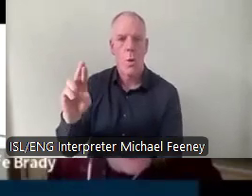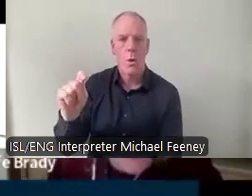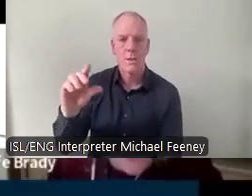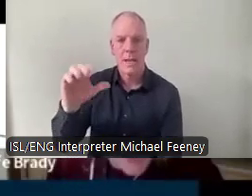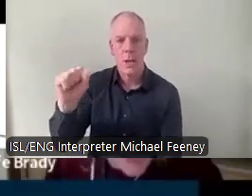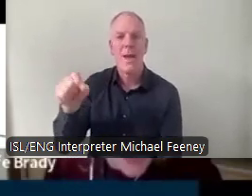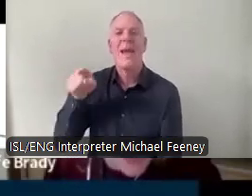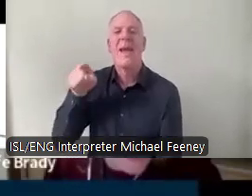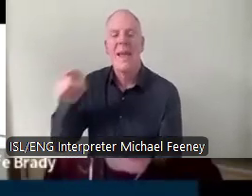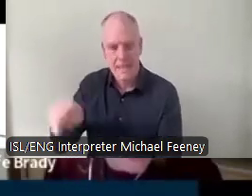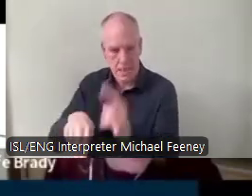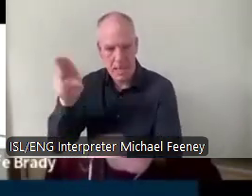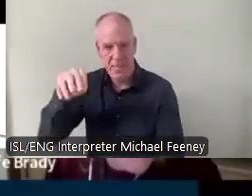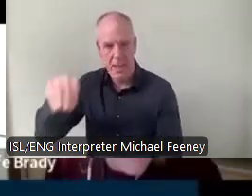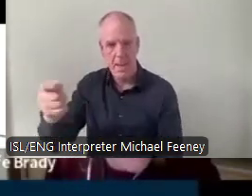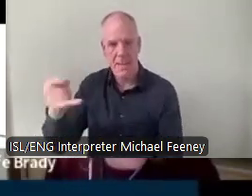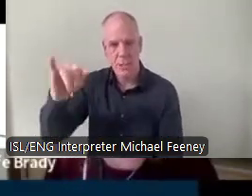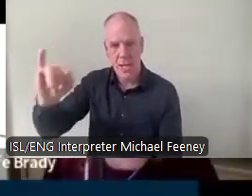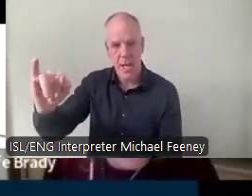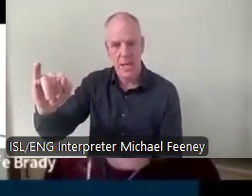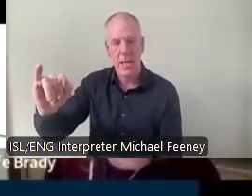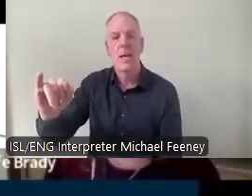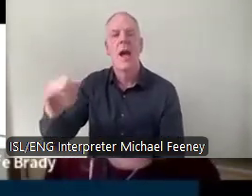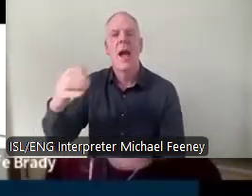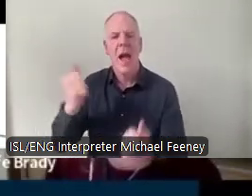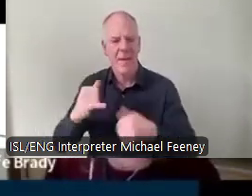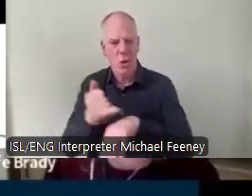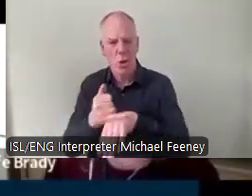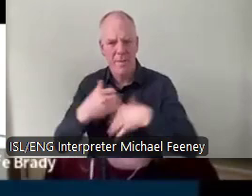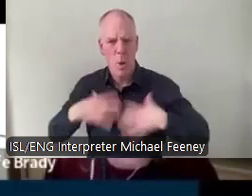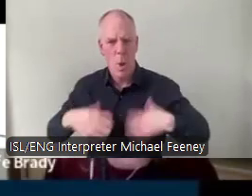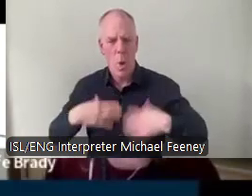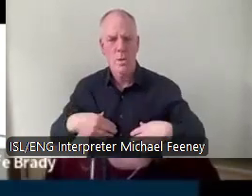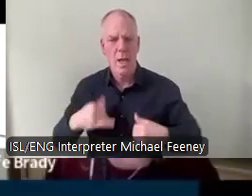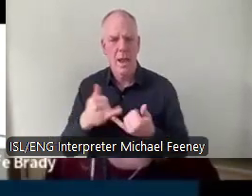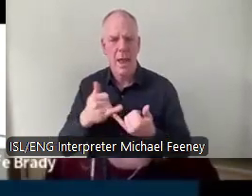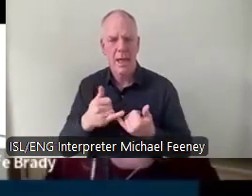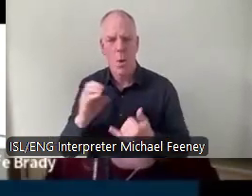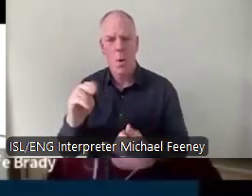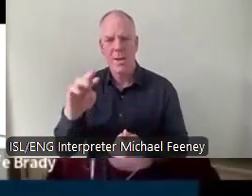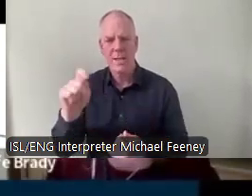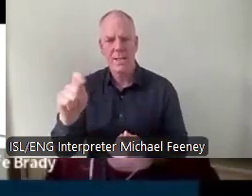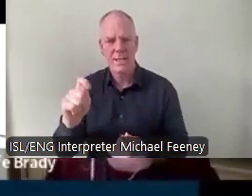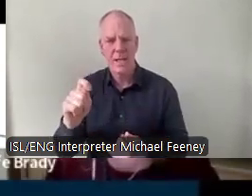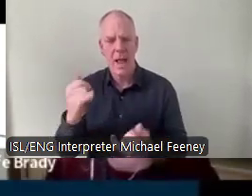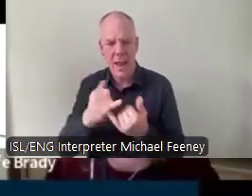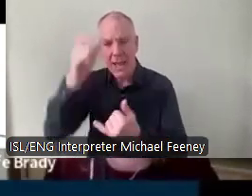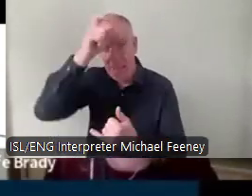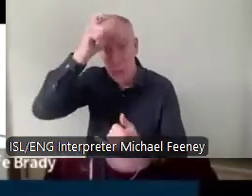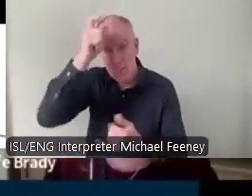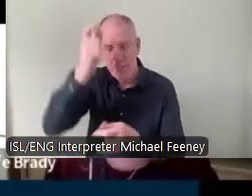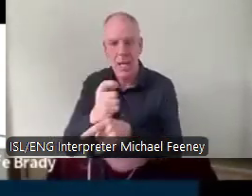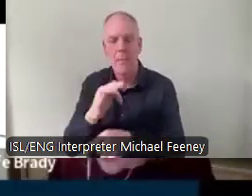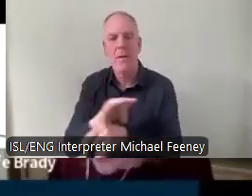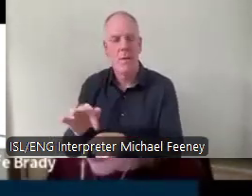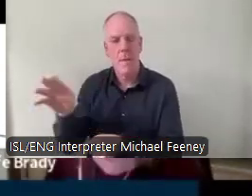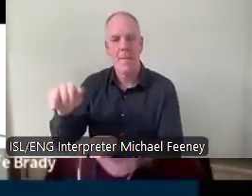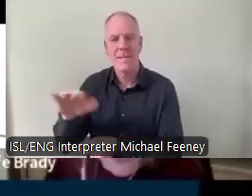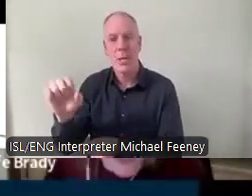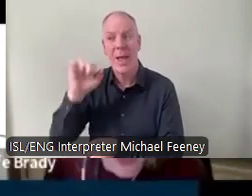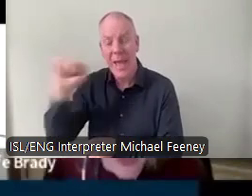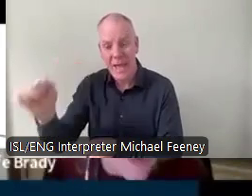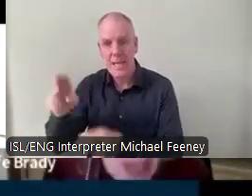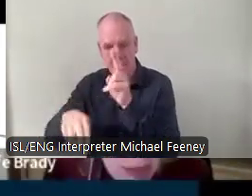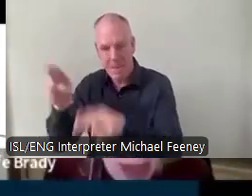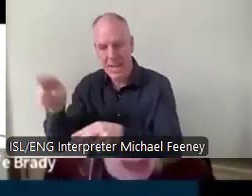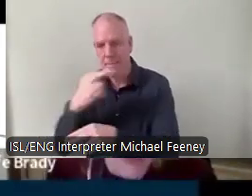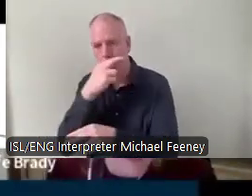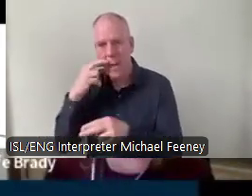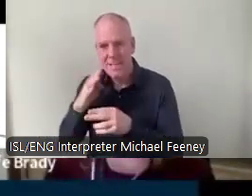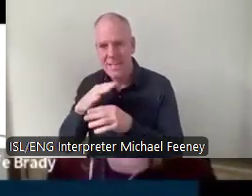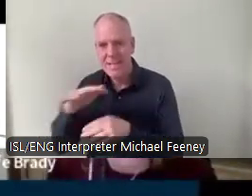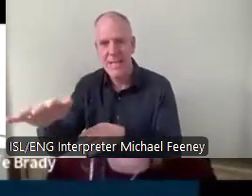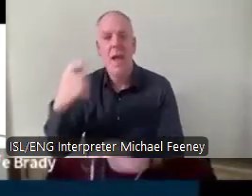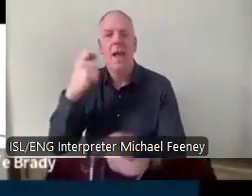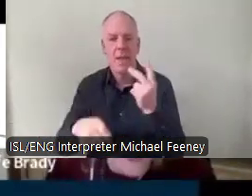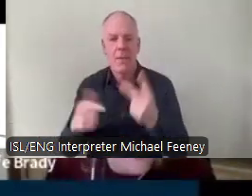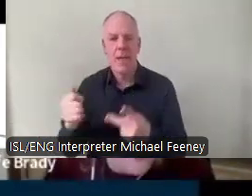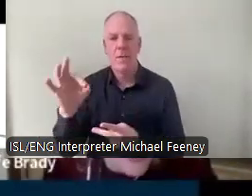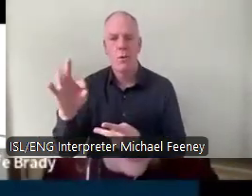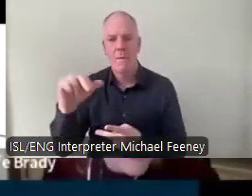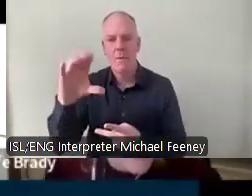Magi, dresses his characters in Orientalizing costume that speaks to that worn by the Egyptians in Mazzolino's Crossing of the Red Sea. And then we have Garofalo, who in